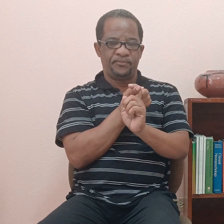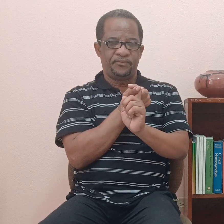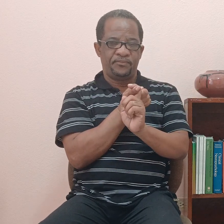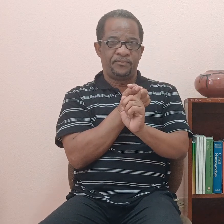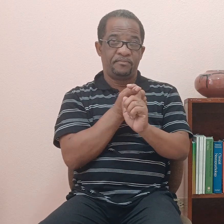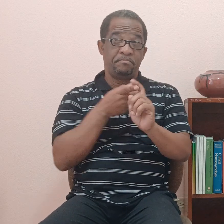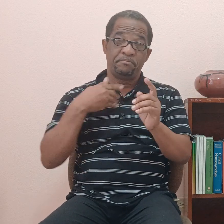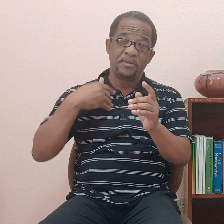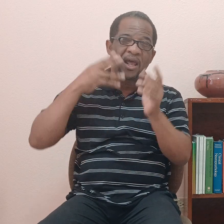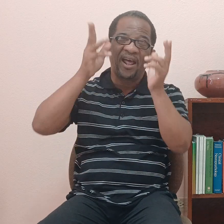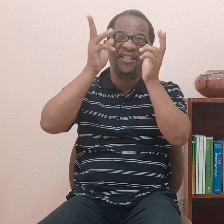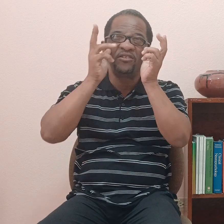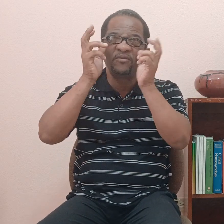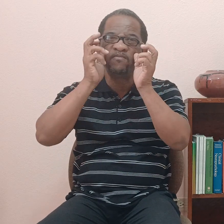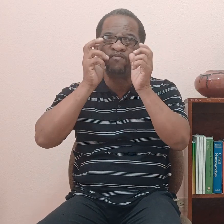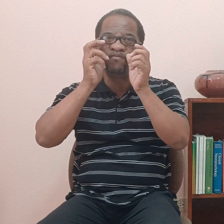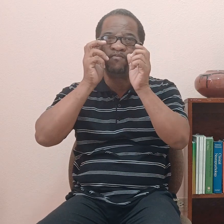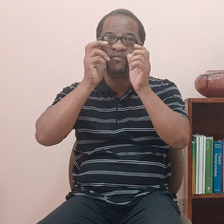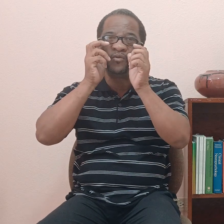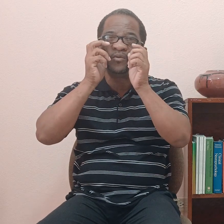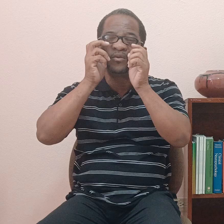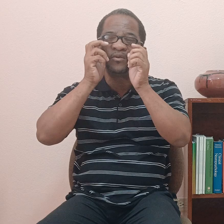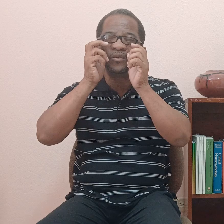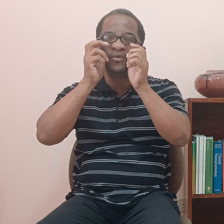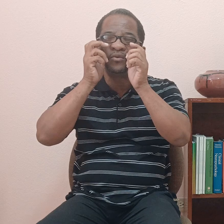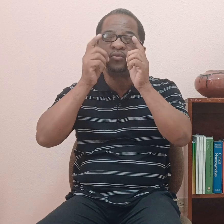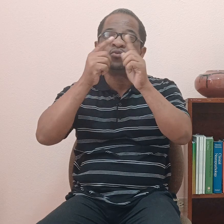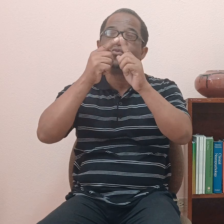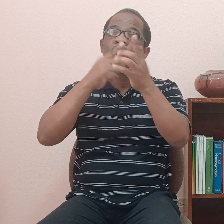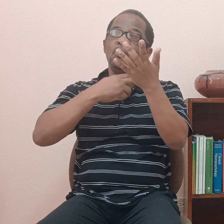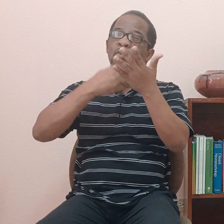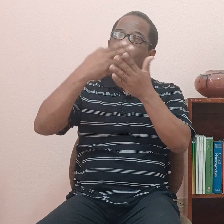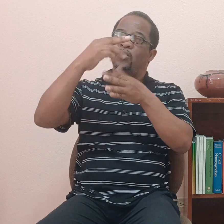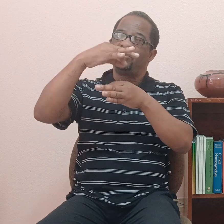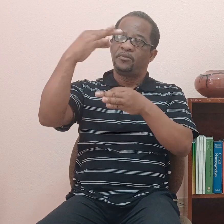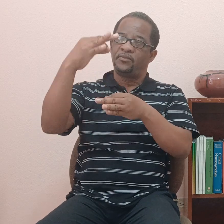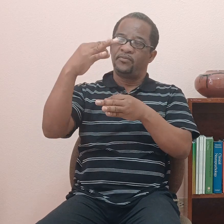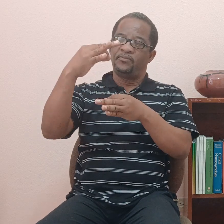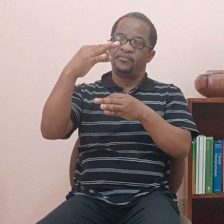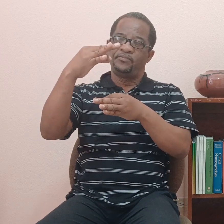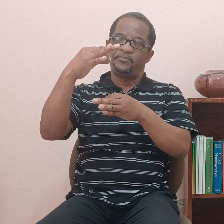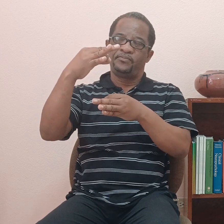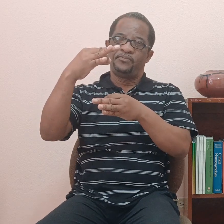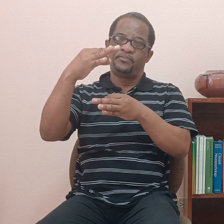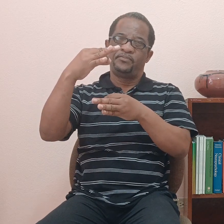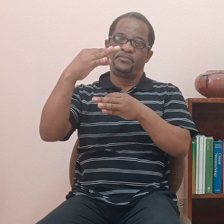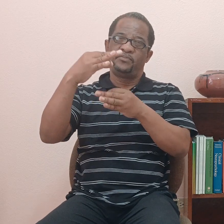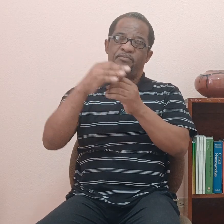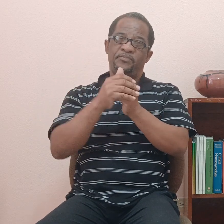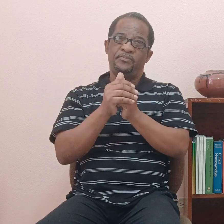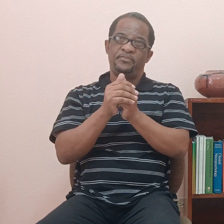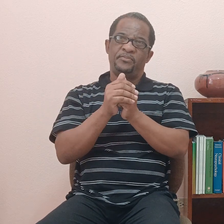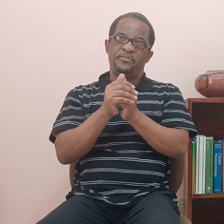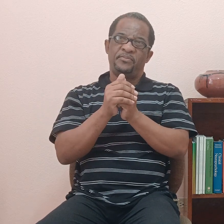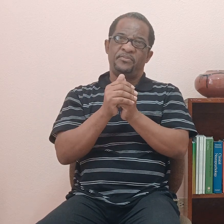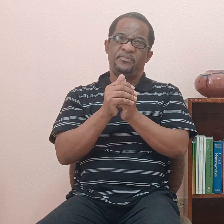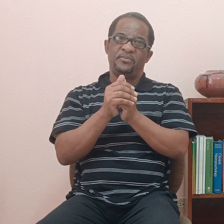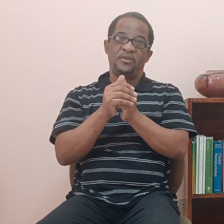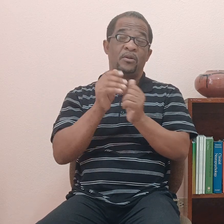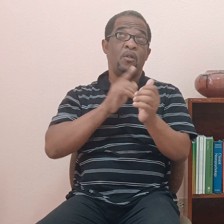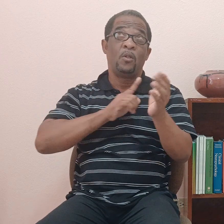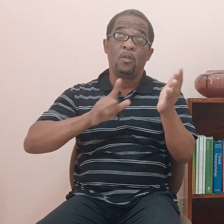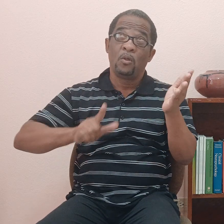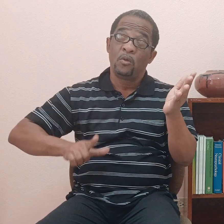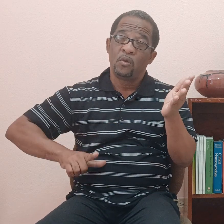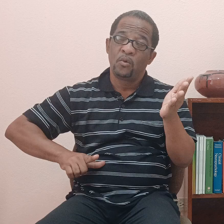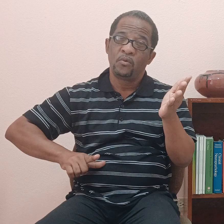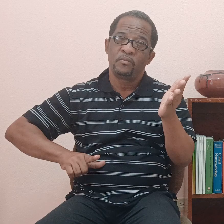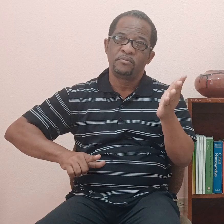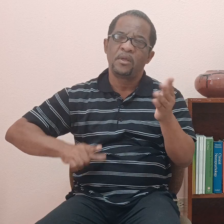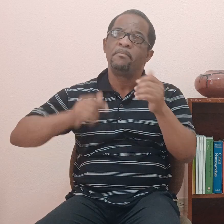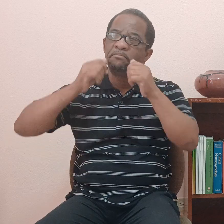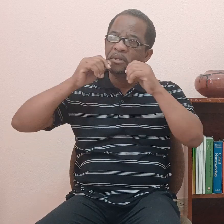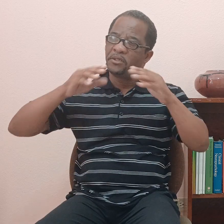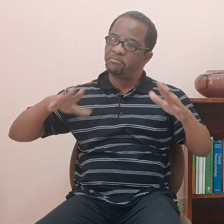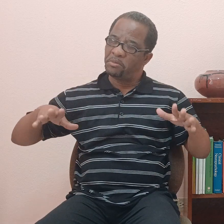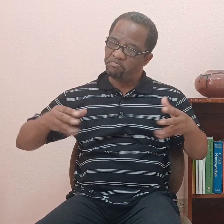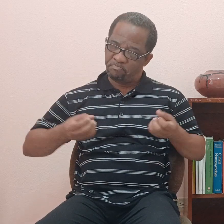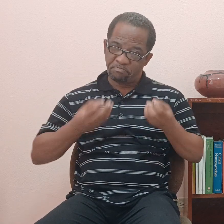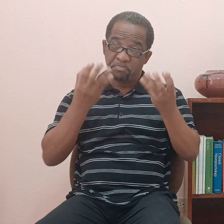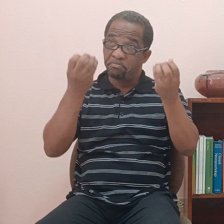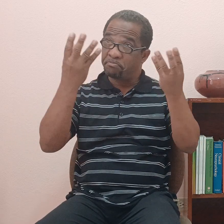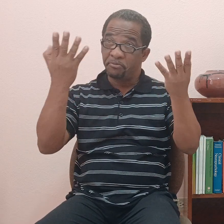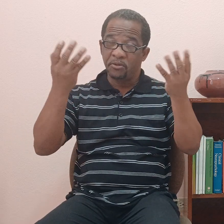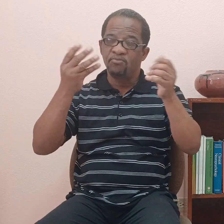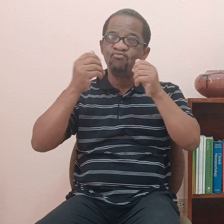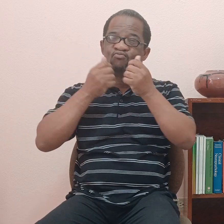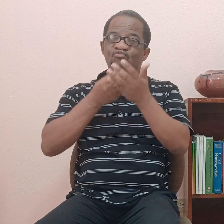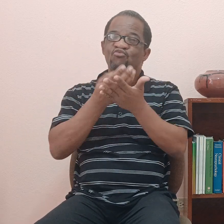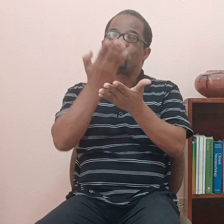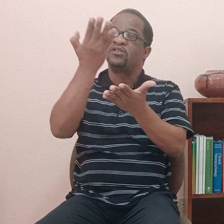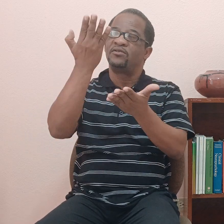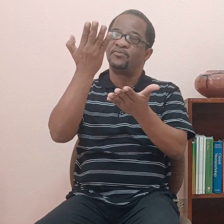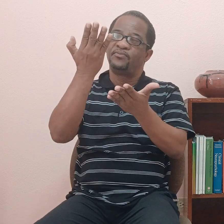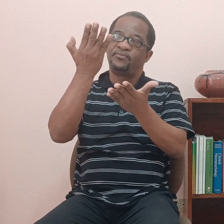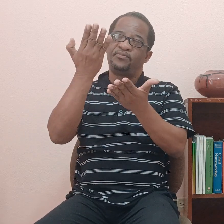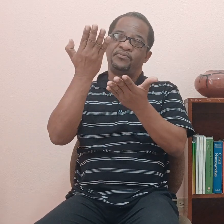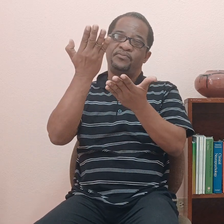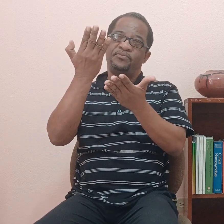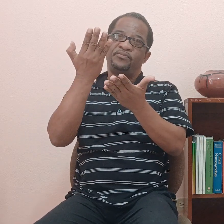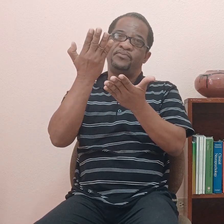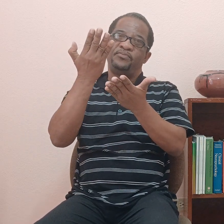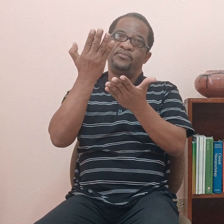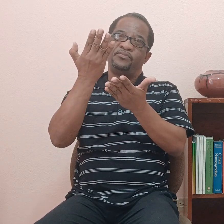I listen to the promptings of the Holy Spirit. The Lord has blessed me richly.